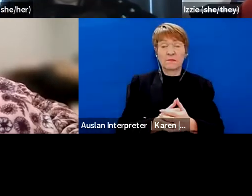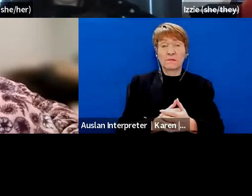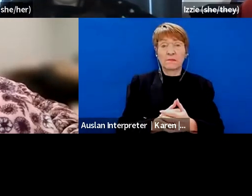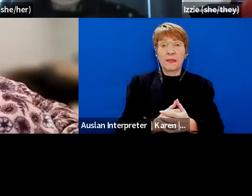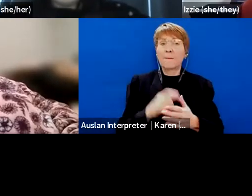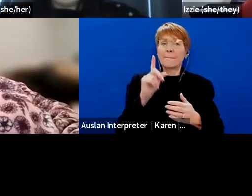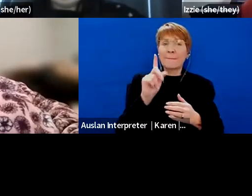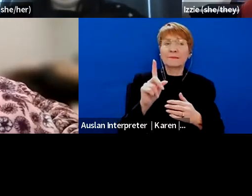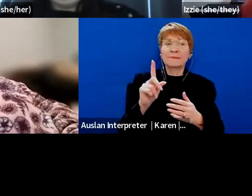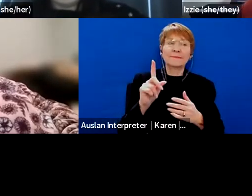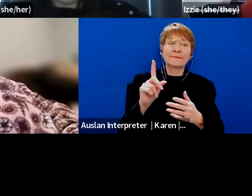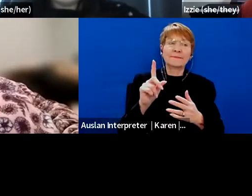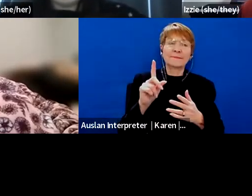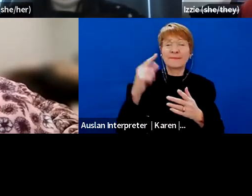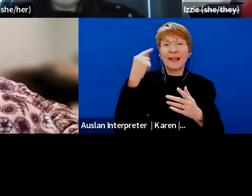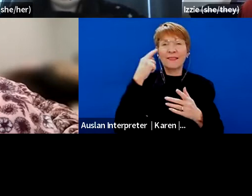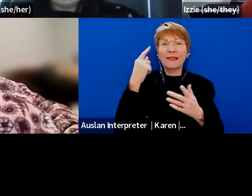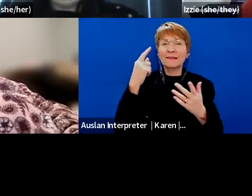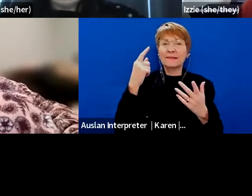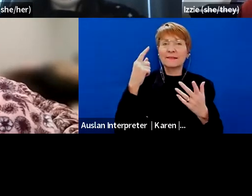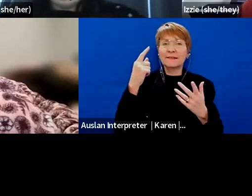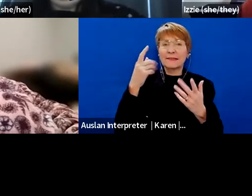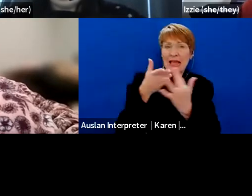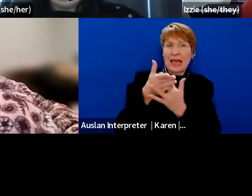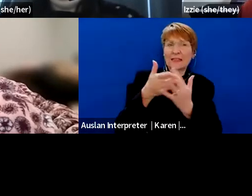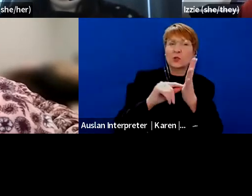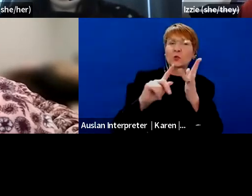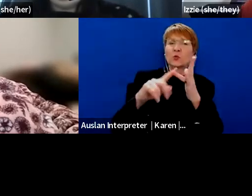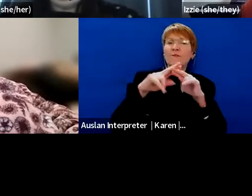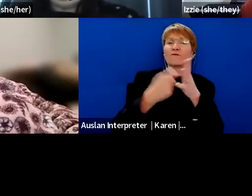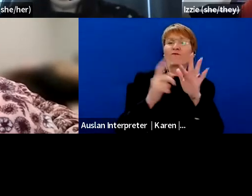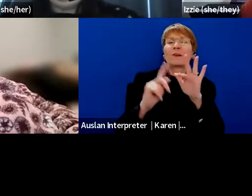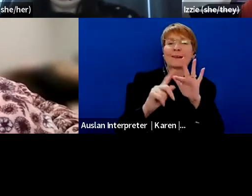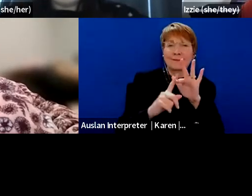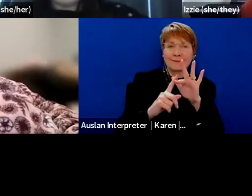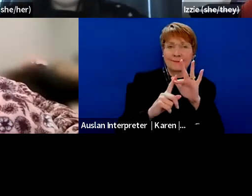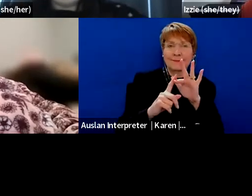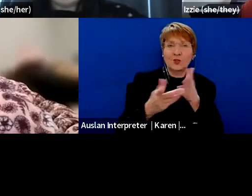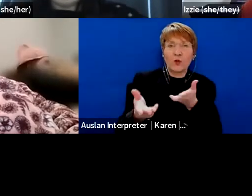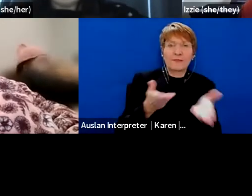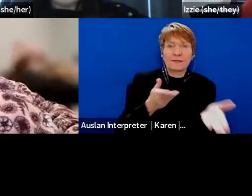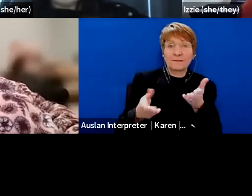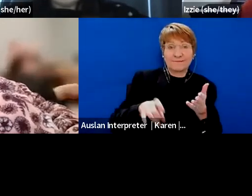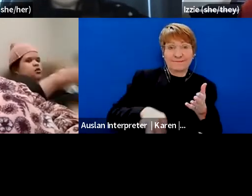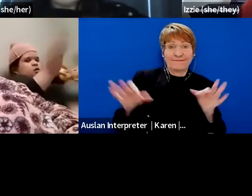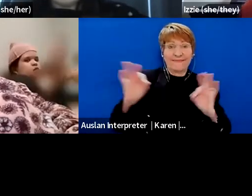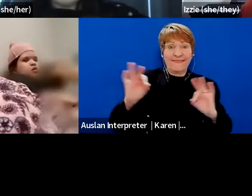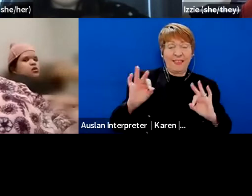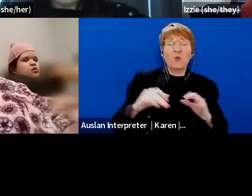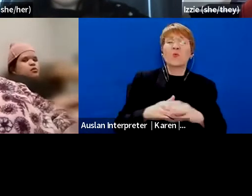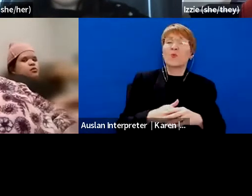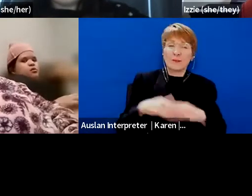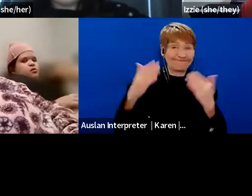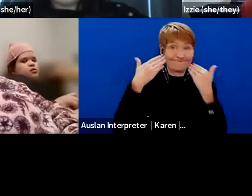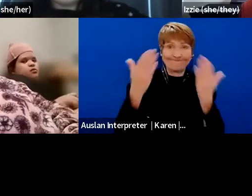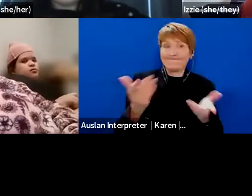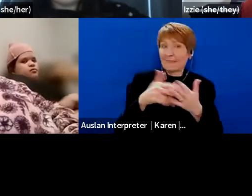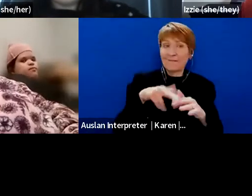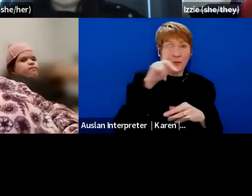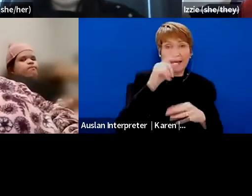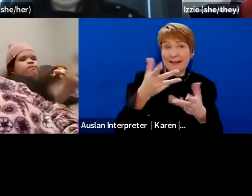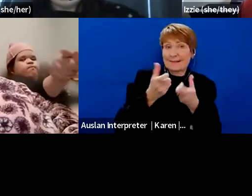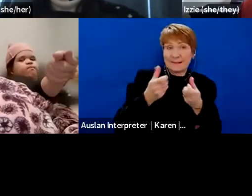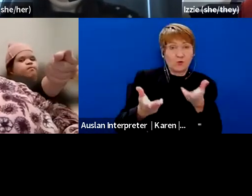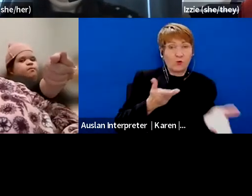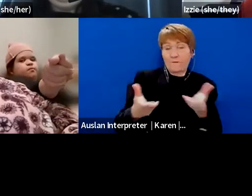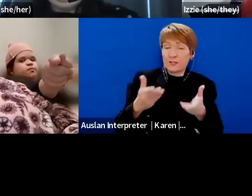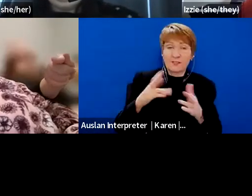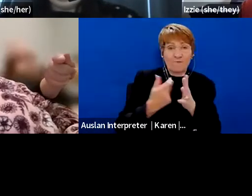But another thing is, you know, just finding access to free services is so difficult and it's so difficult to understand if you're eligible or not.